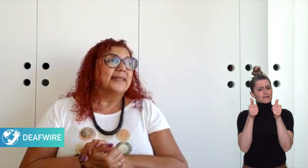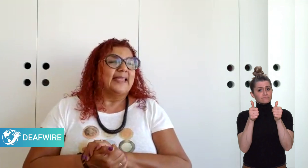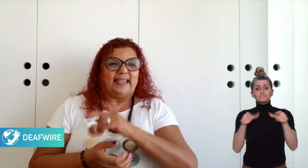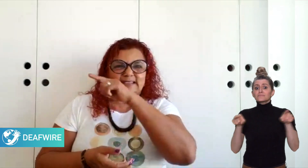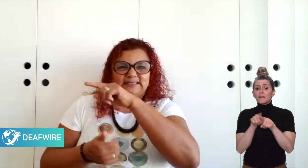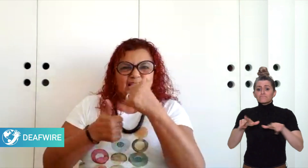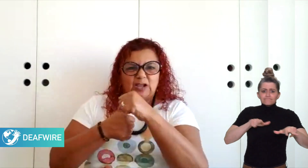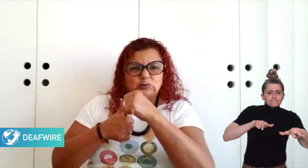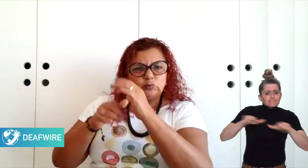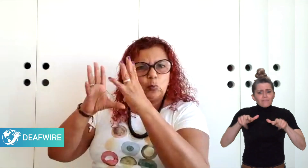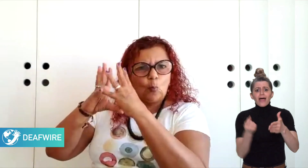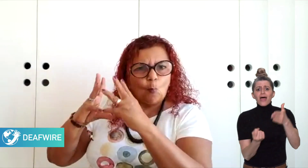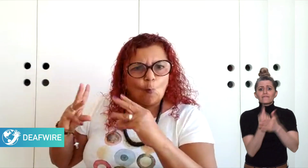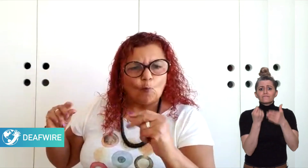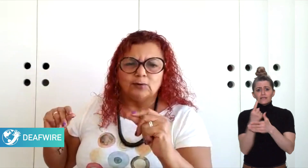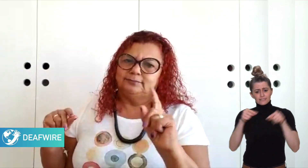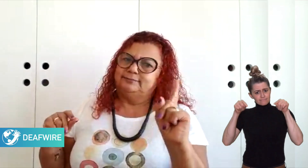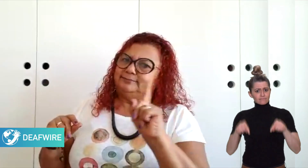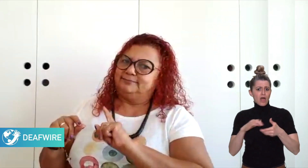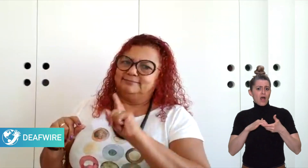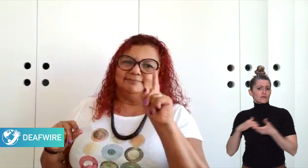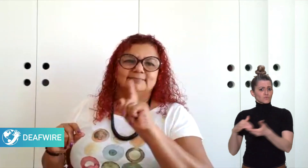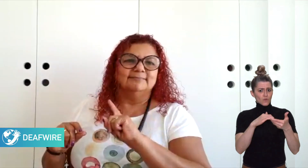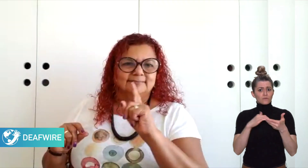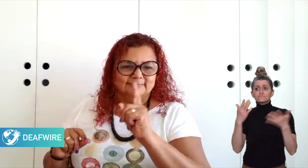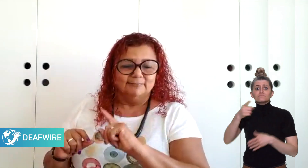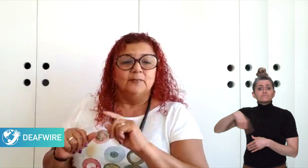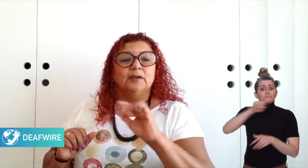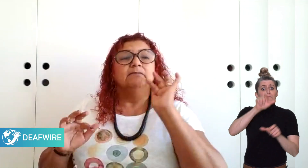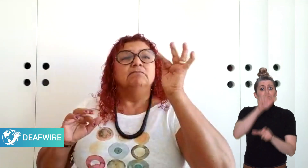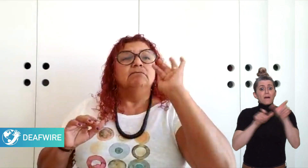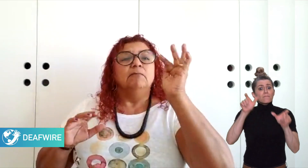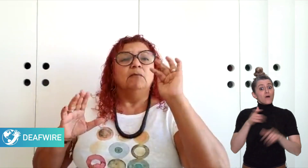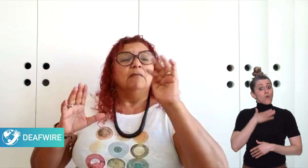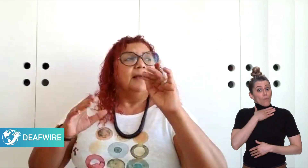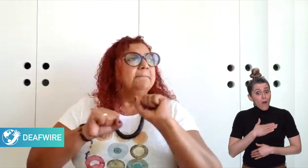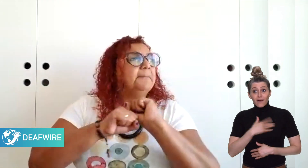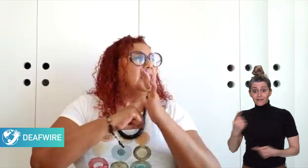pandemic ends, we will continue to host Zoom meetings as well